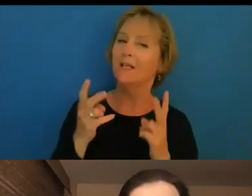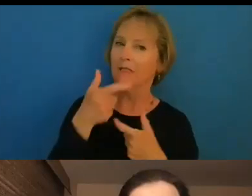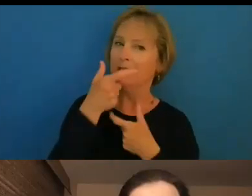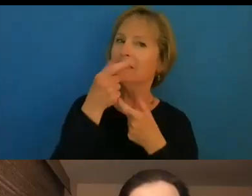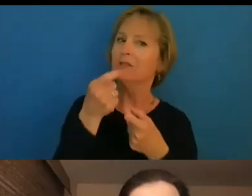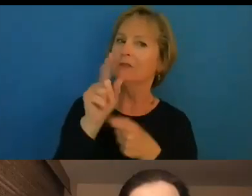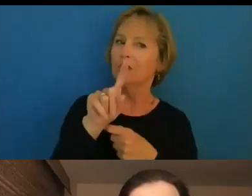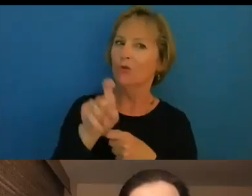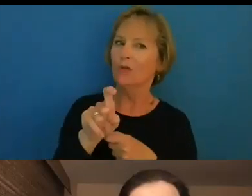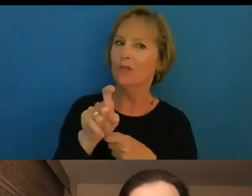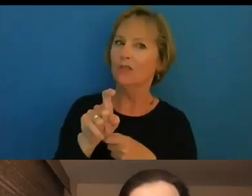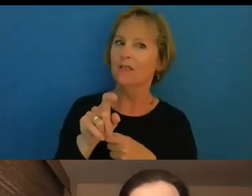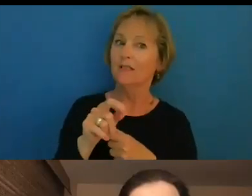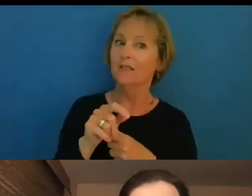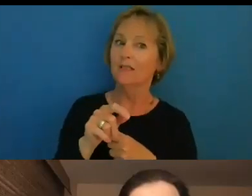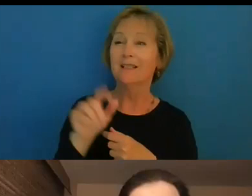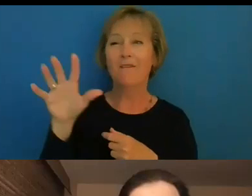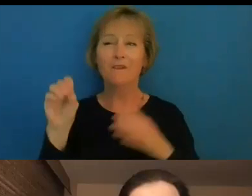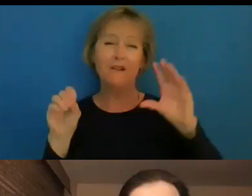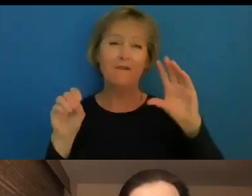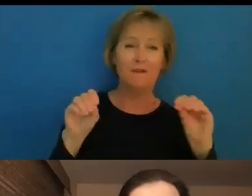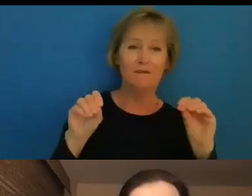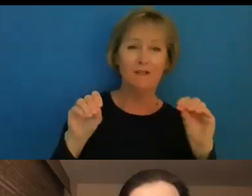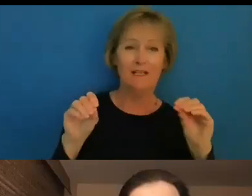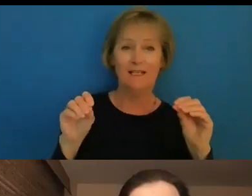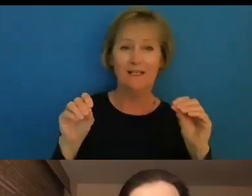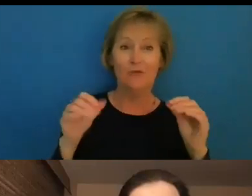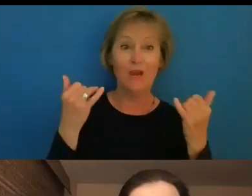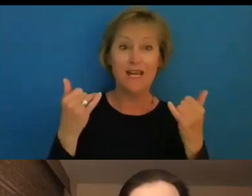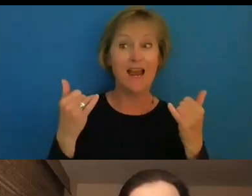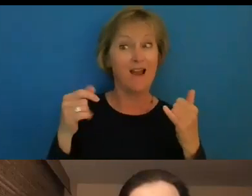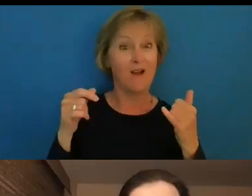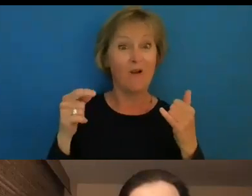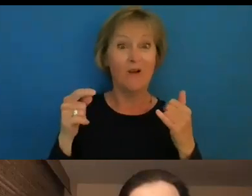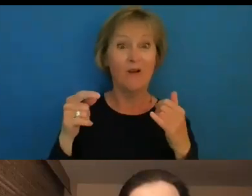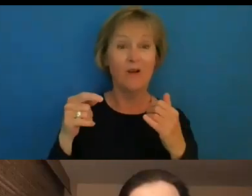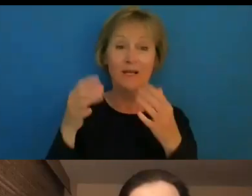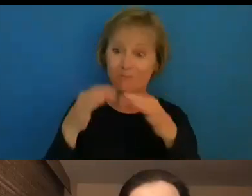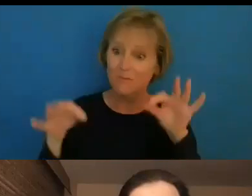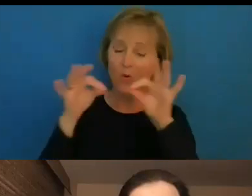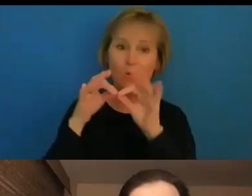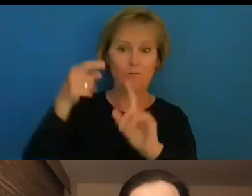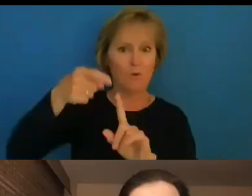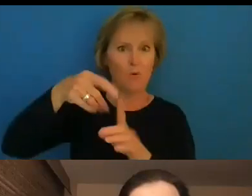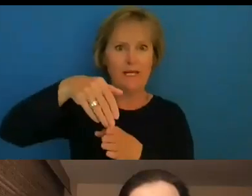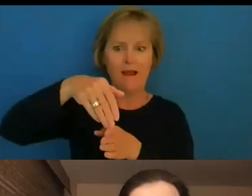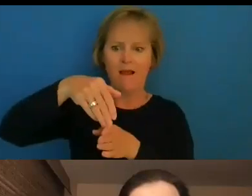It's very 50/50 right now, so right now we're at a very pivotal moment, moments